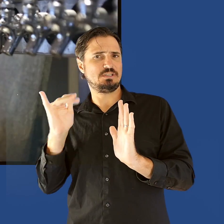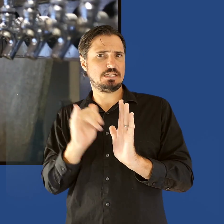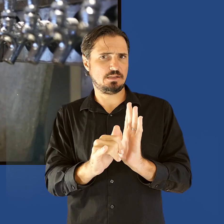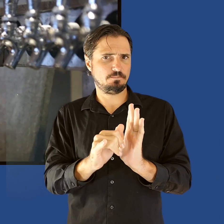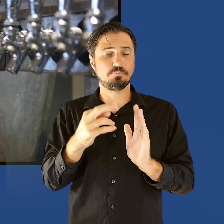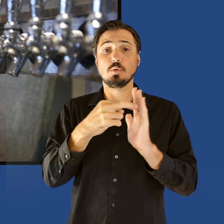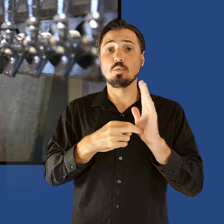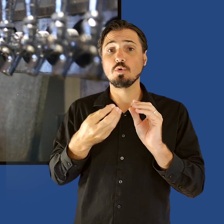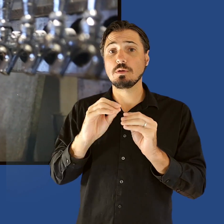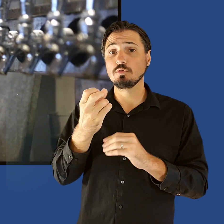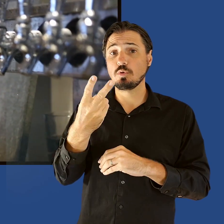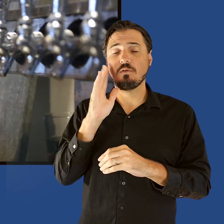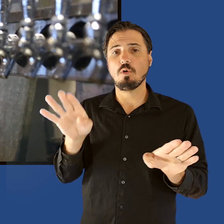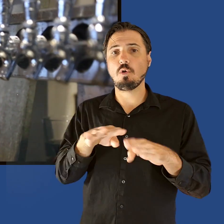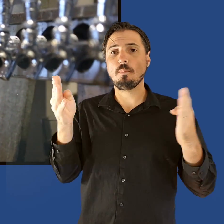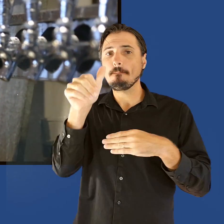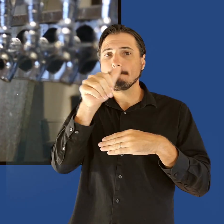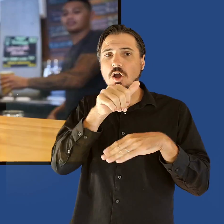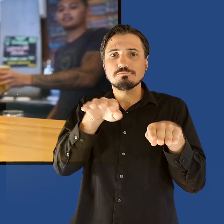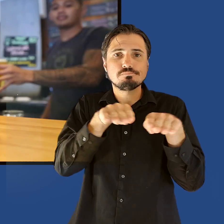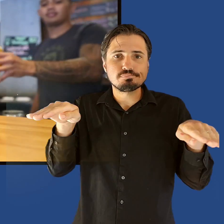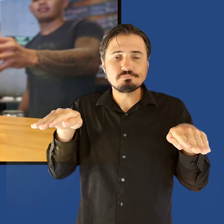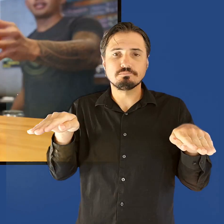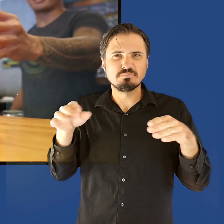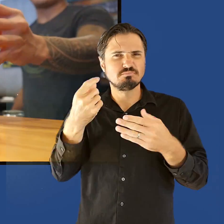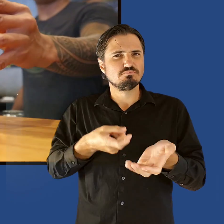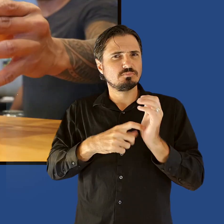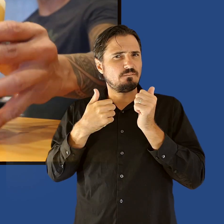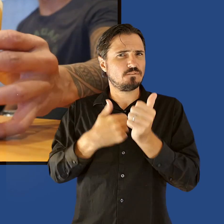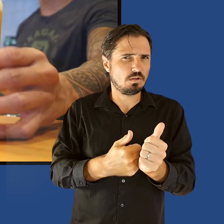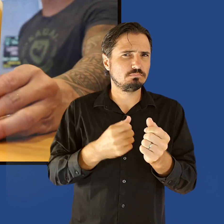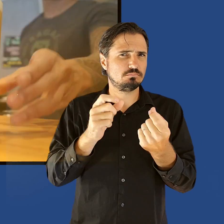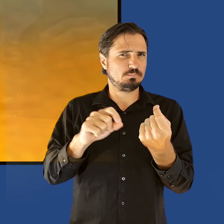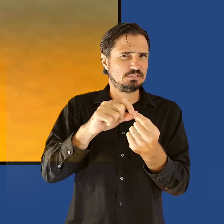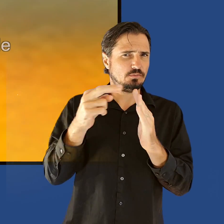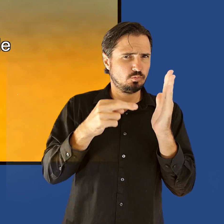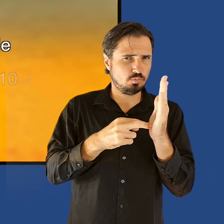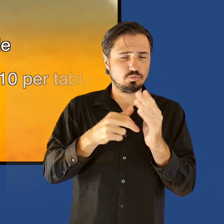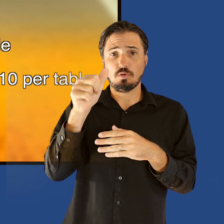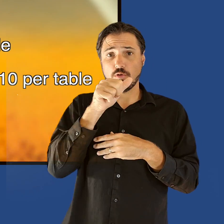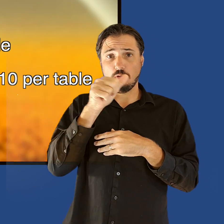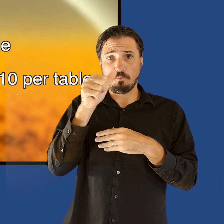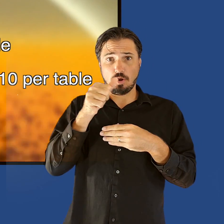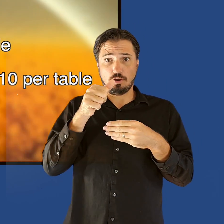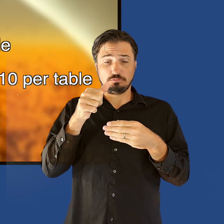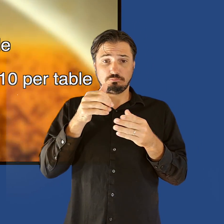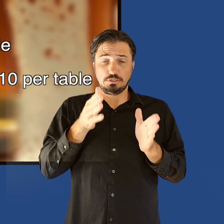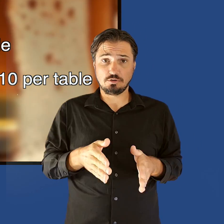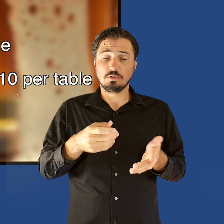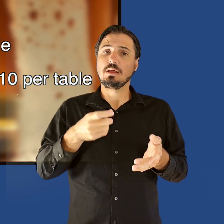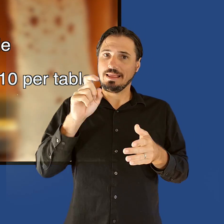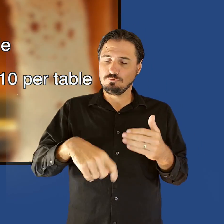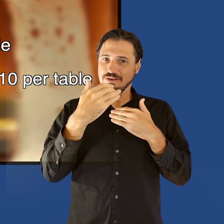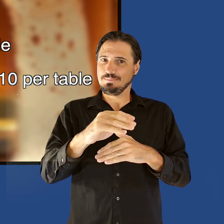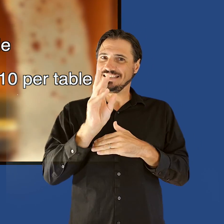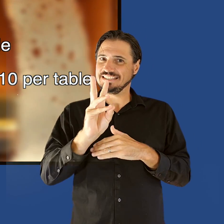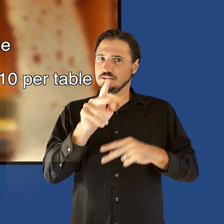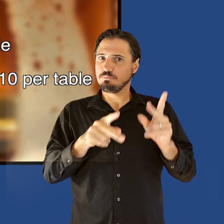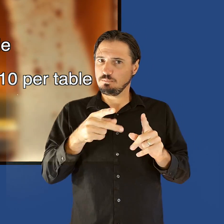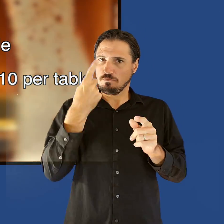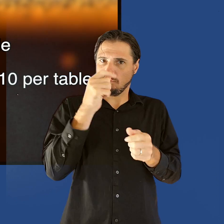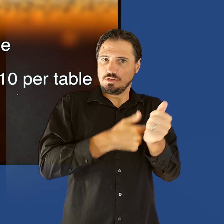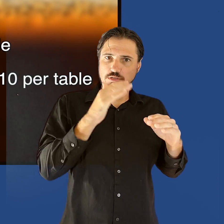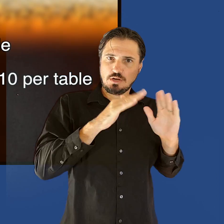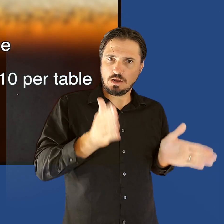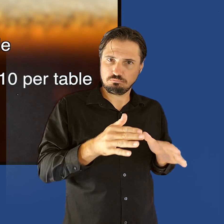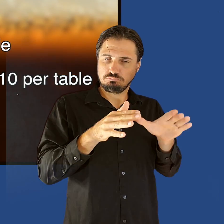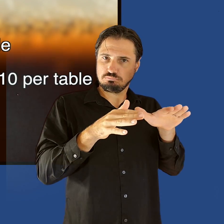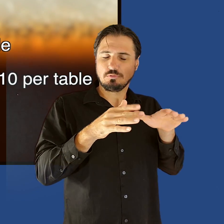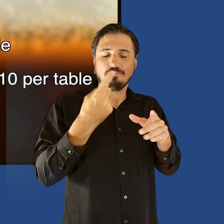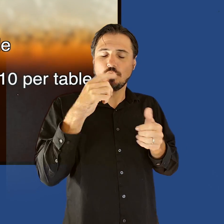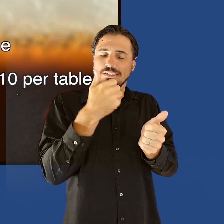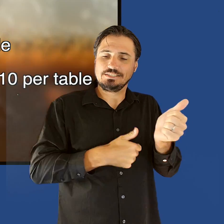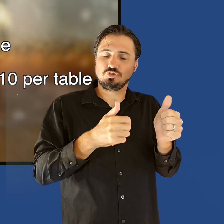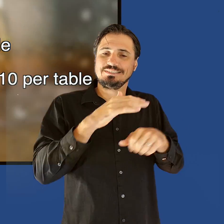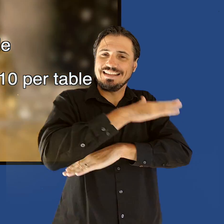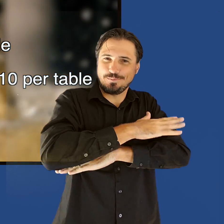Rule 12 also reopens bars and bar top service at restaurants, subject to safety precautions. Bar operators must limit tables to six people unless they are living in the same household.